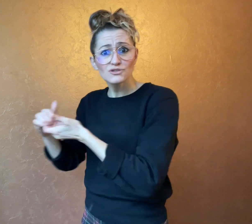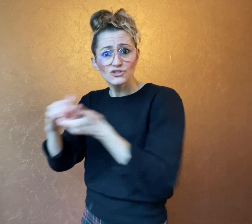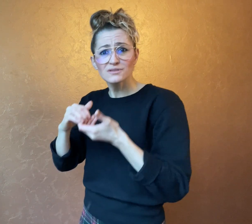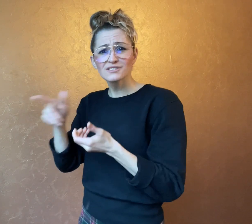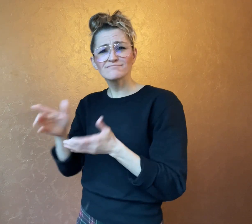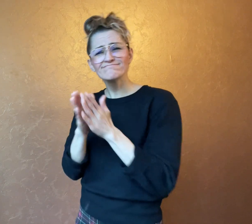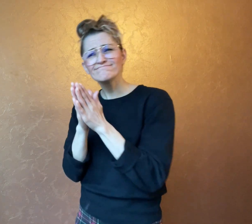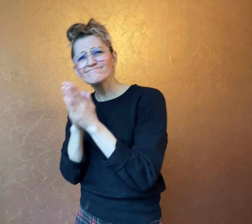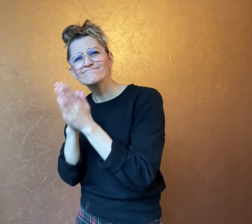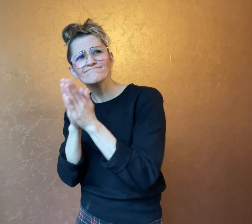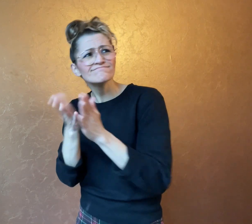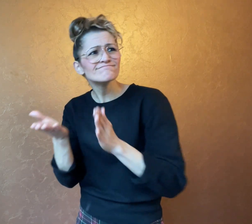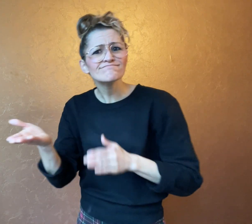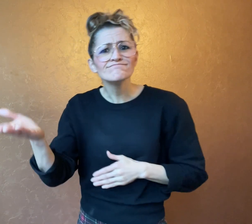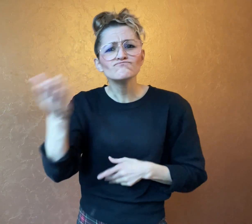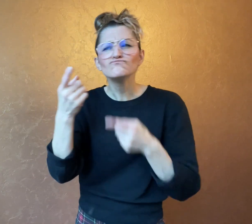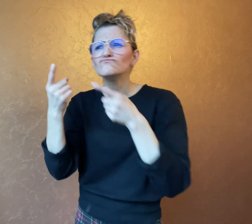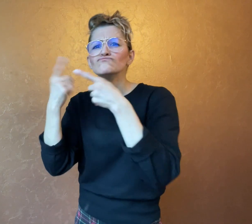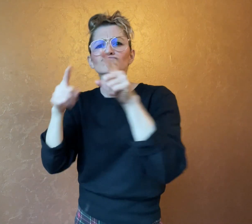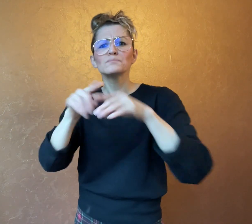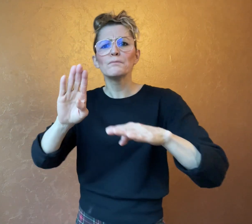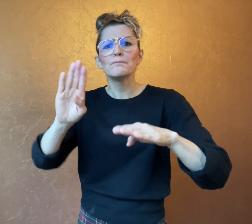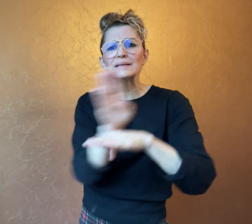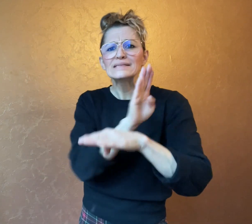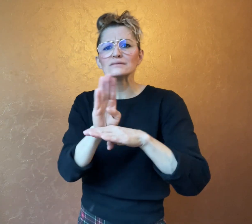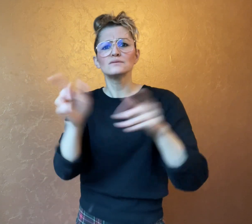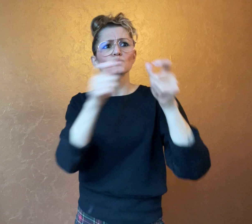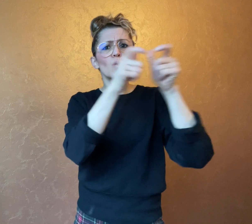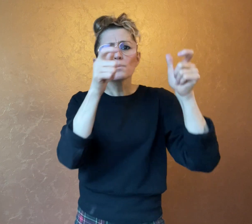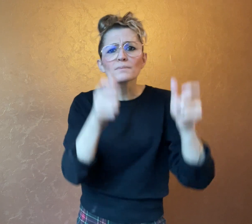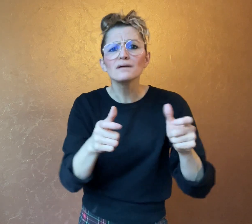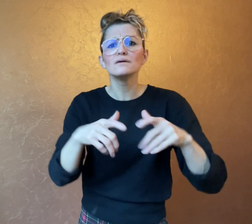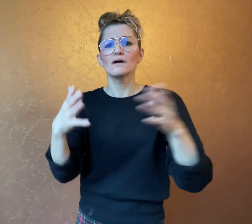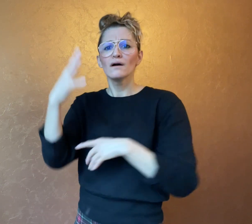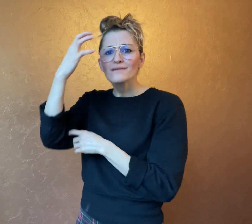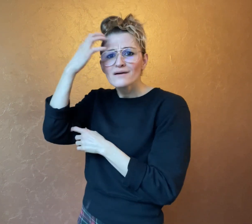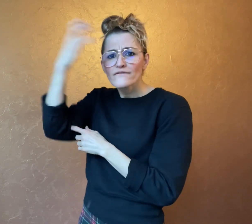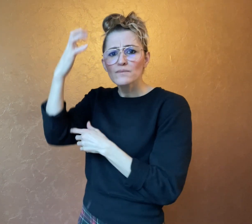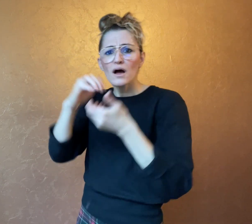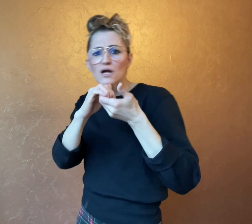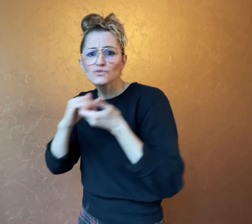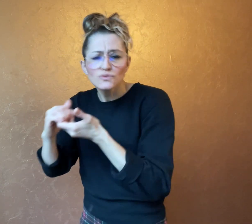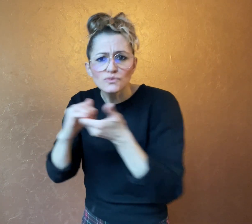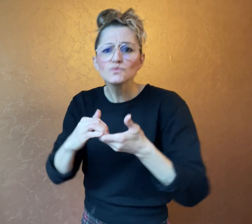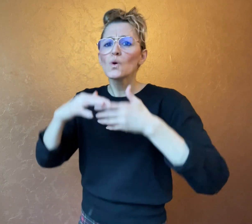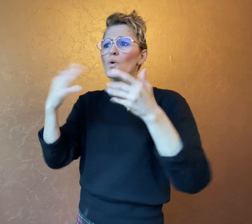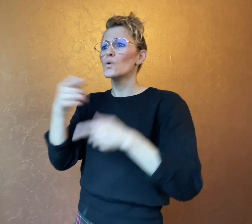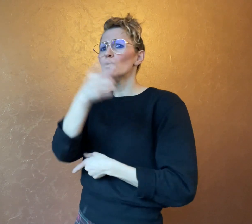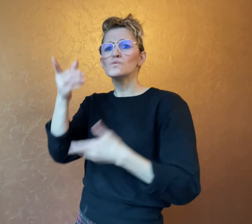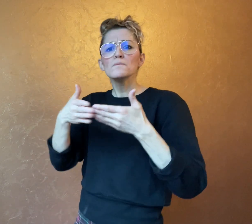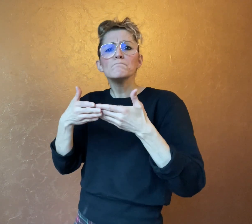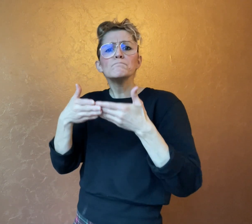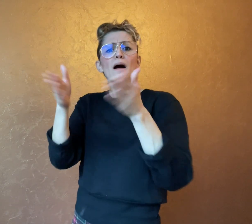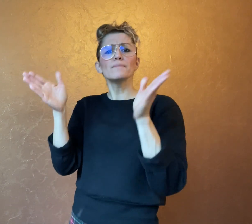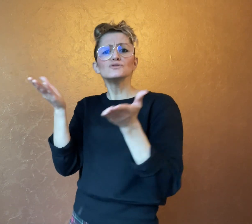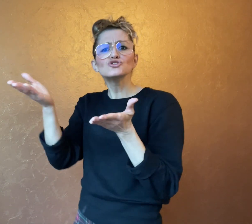urges businesses, government organisations and public services